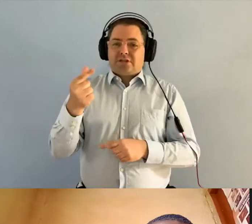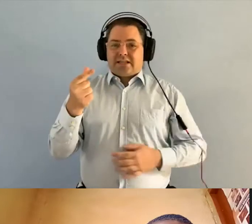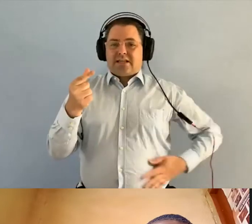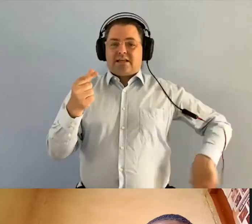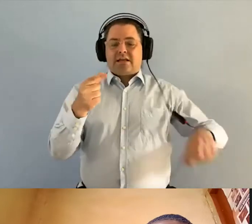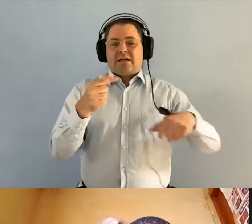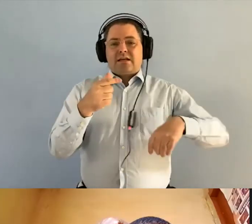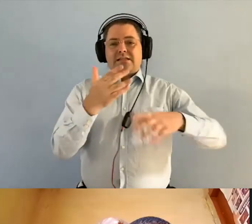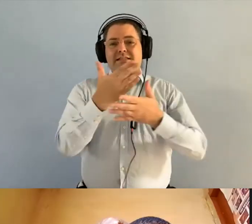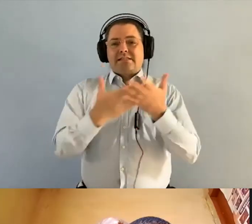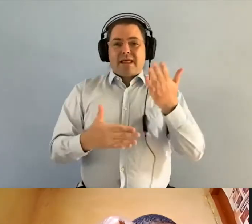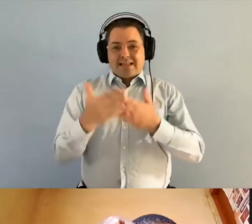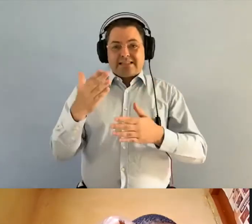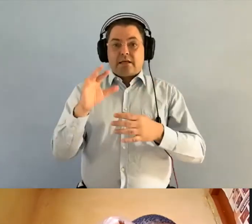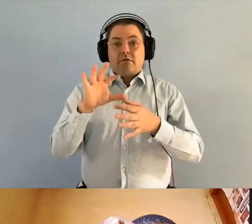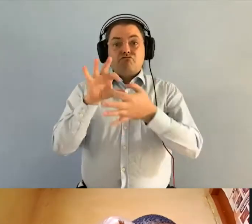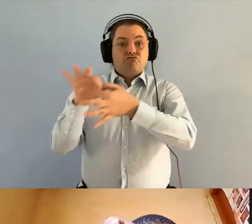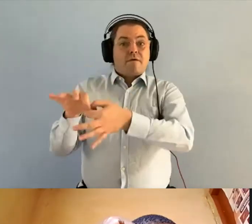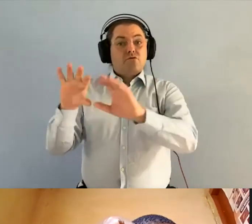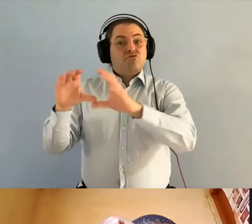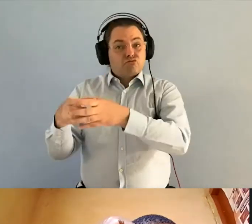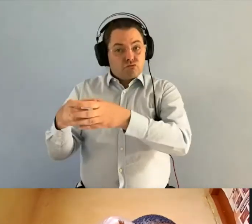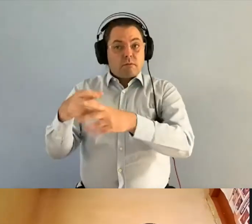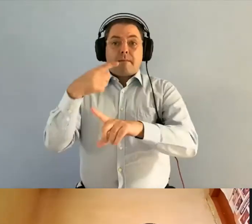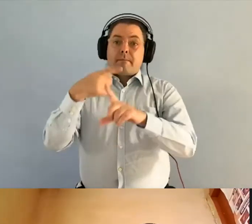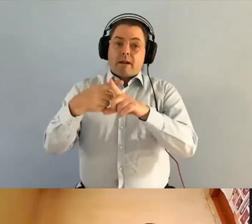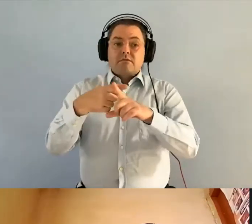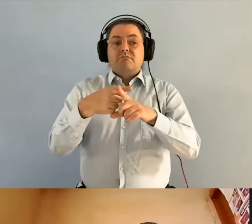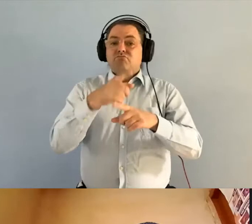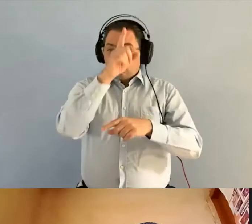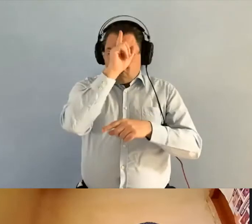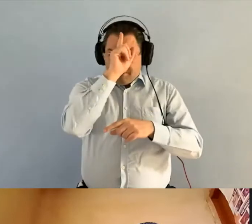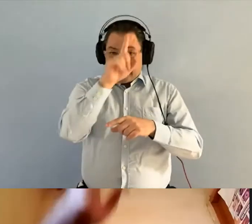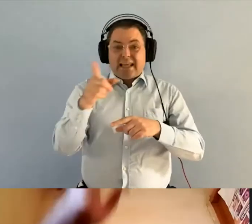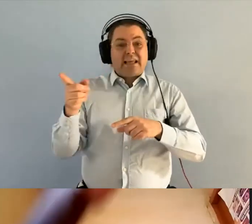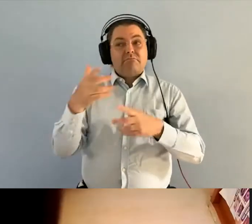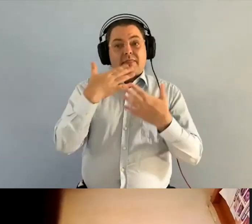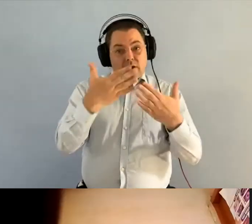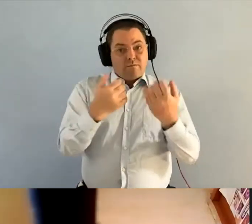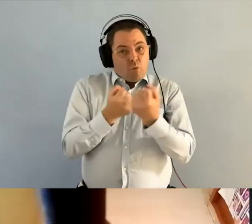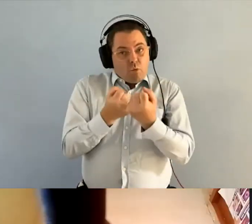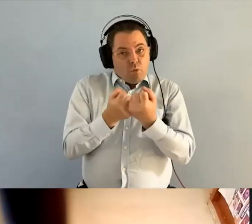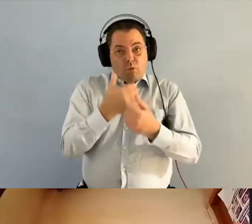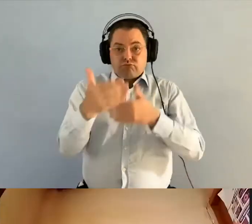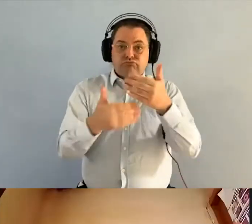the cosponsors of today's event. In particular, the Disability Reference Group and also colleagues from Germany